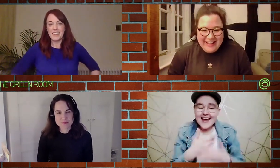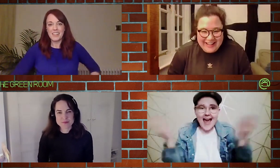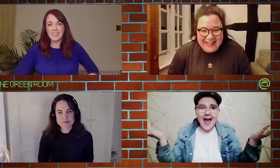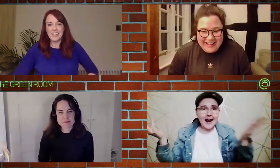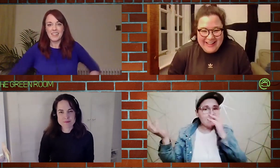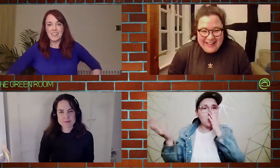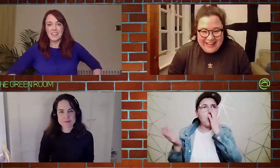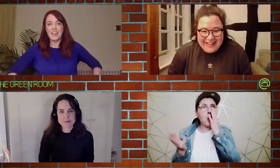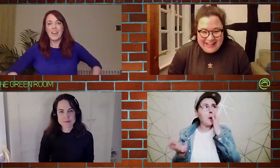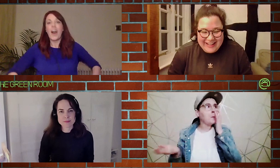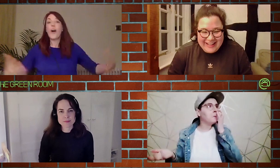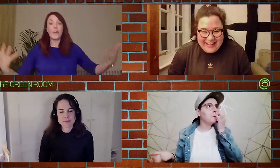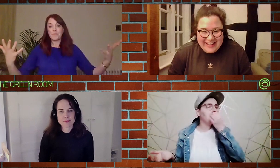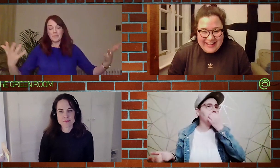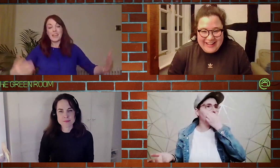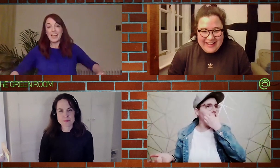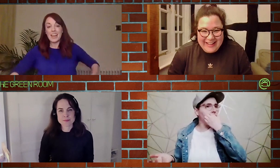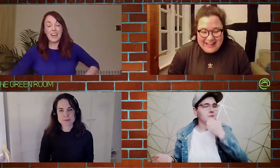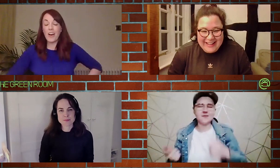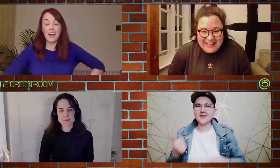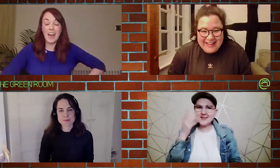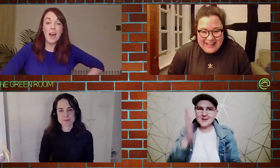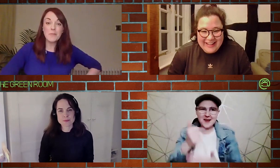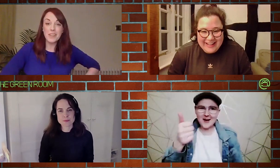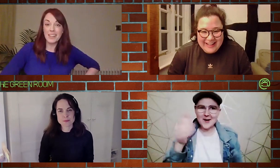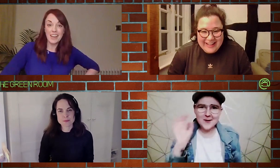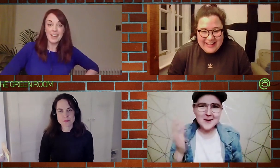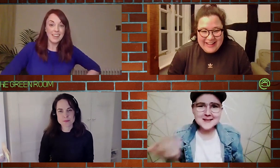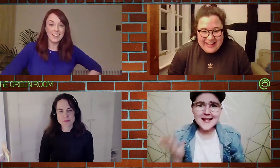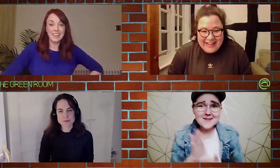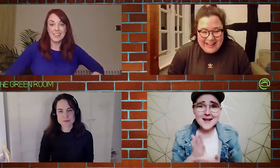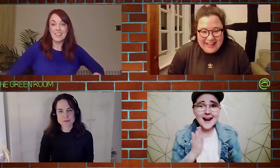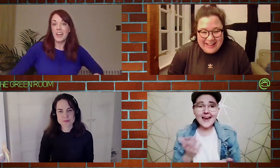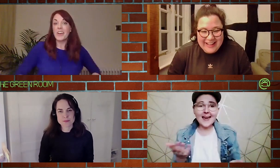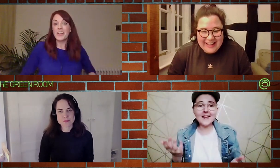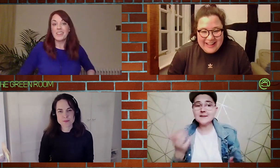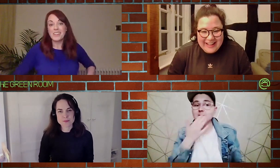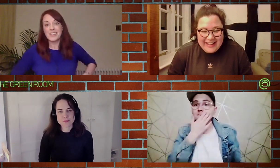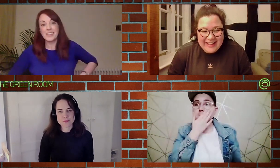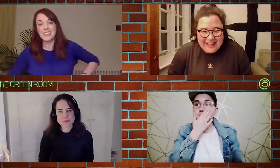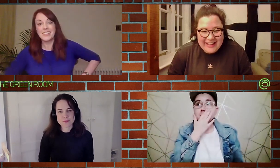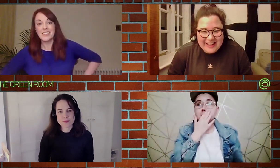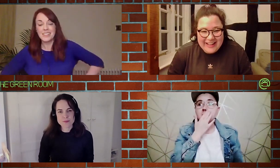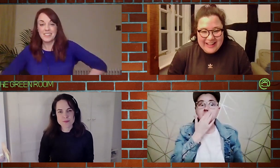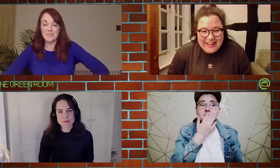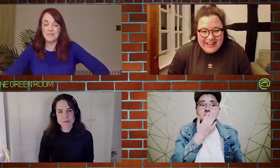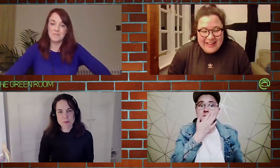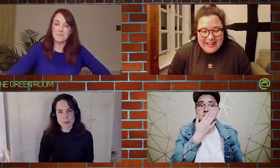it can be anybody, can't it. It could be yeah. It's a really good question, actually.